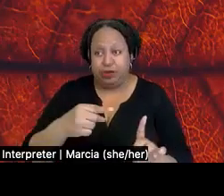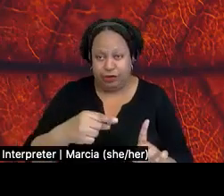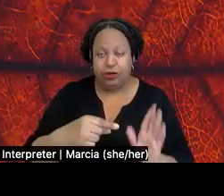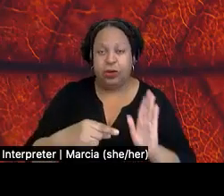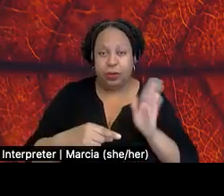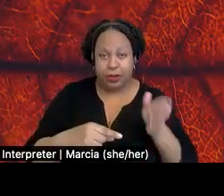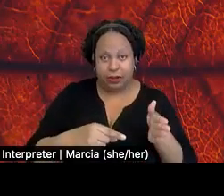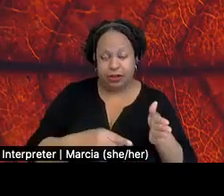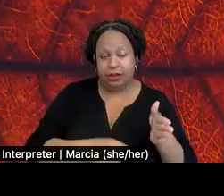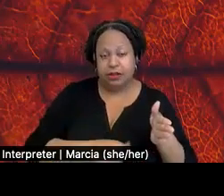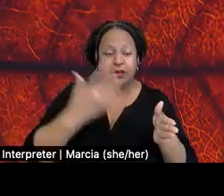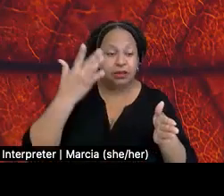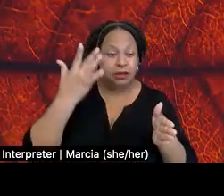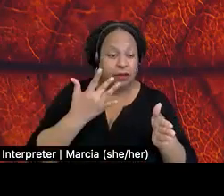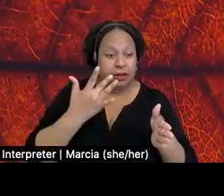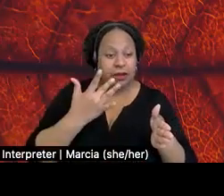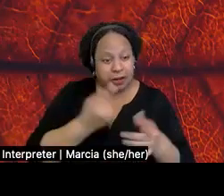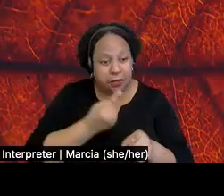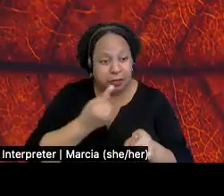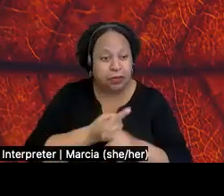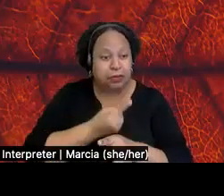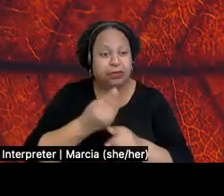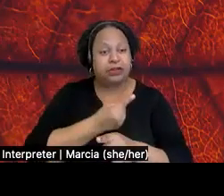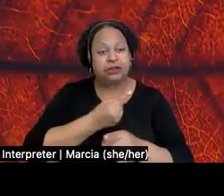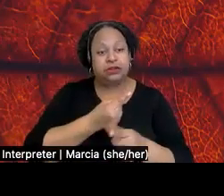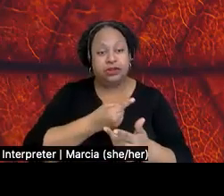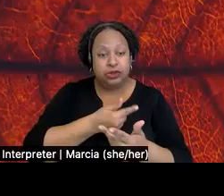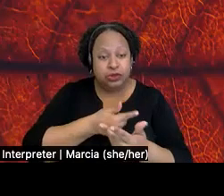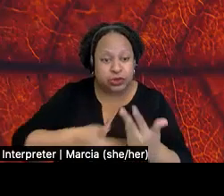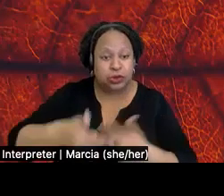appropriate social and clinical supports.